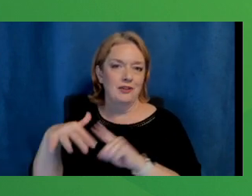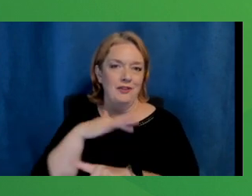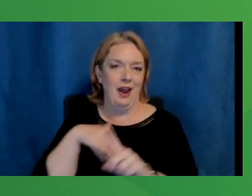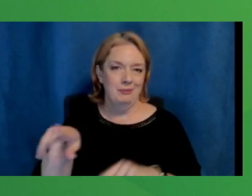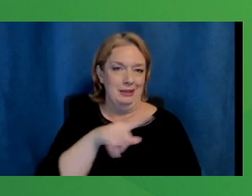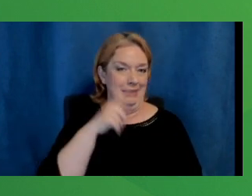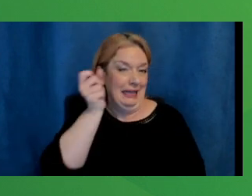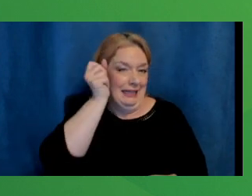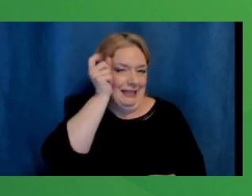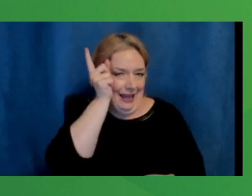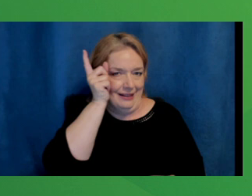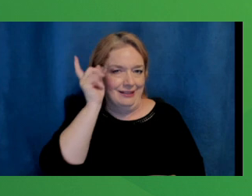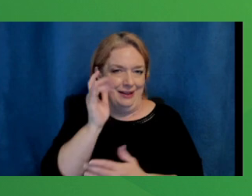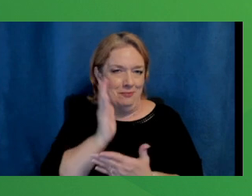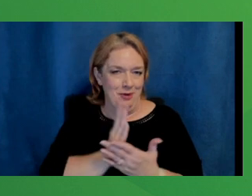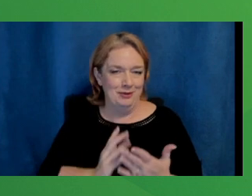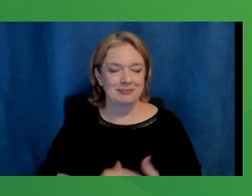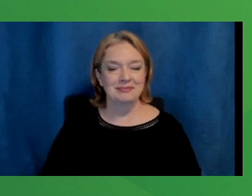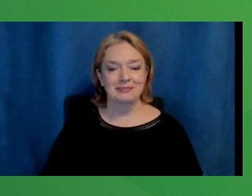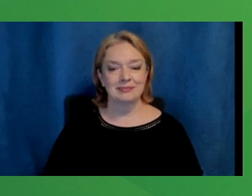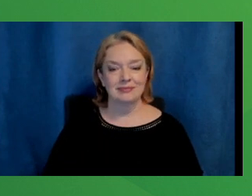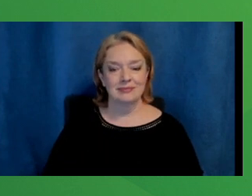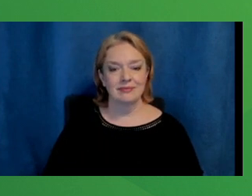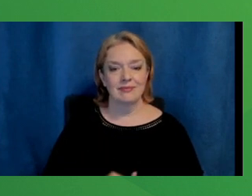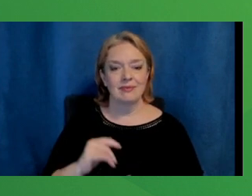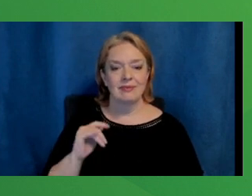If you have questions about the parentheses that you see next to the bullets,